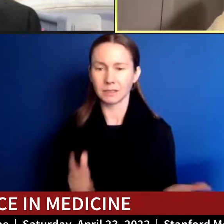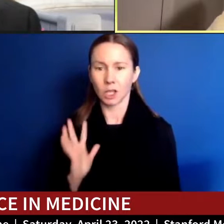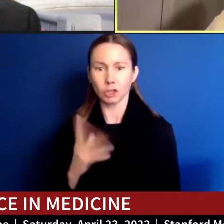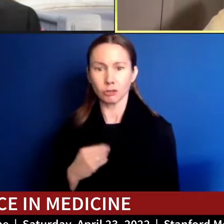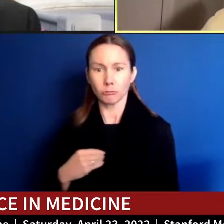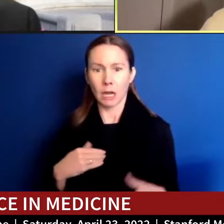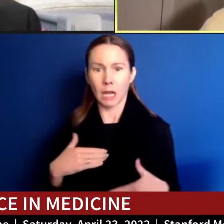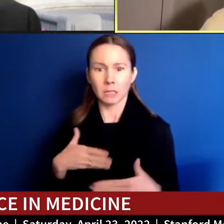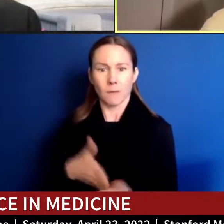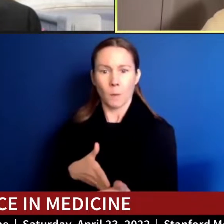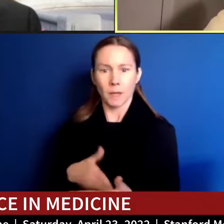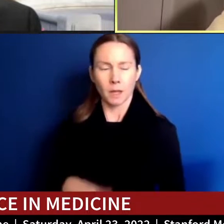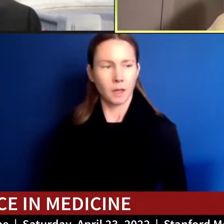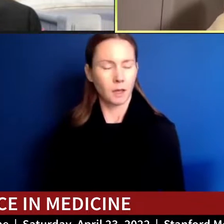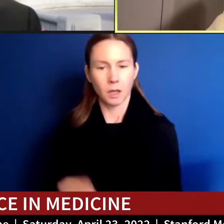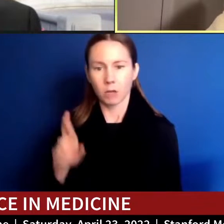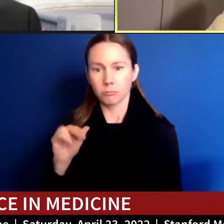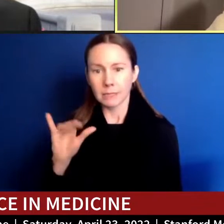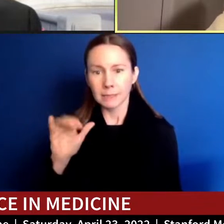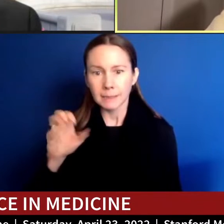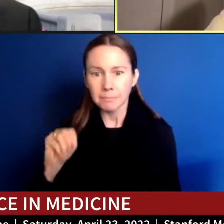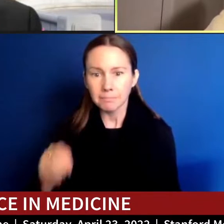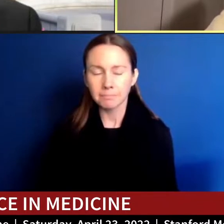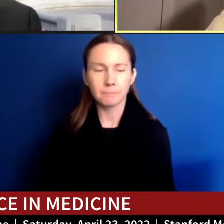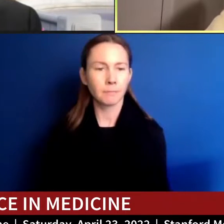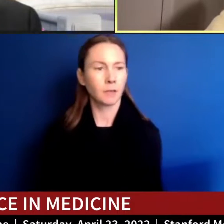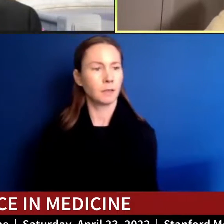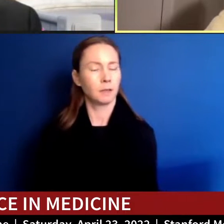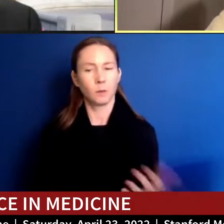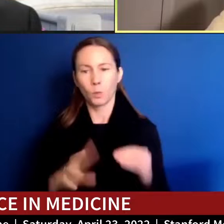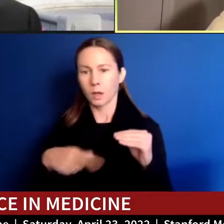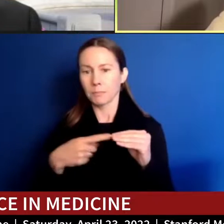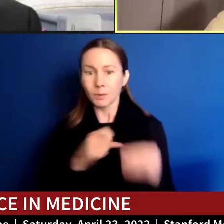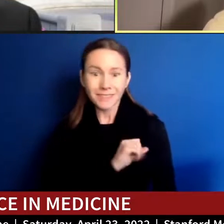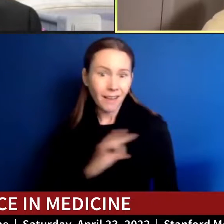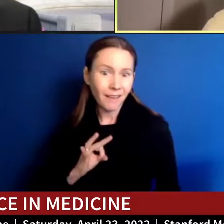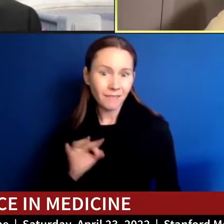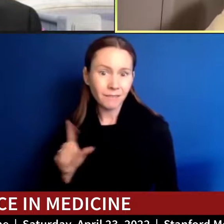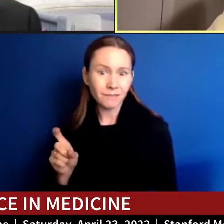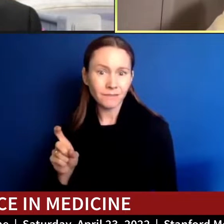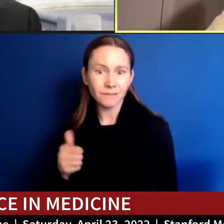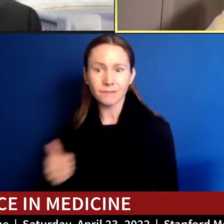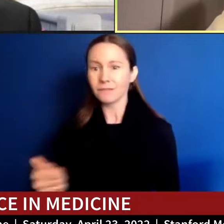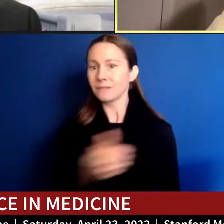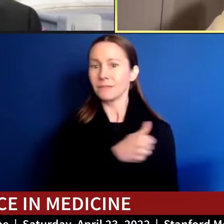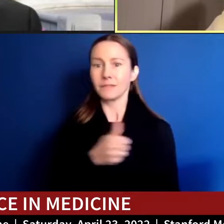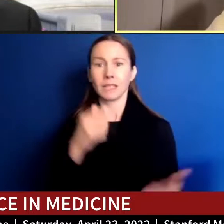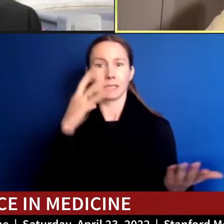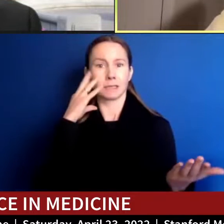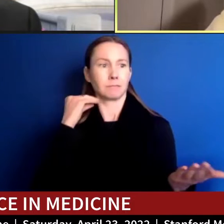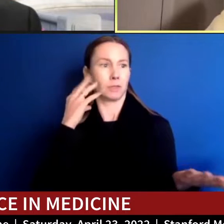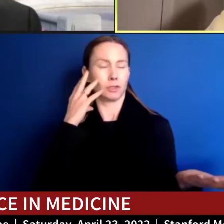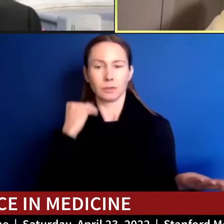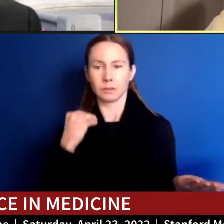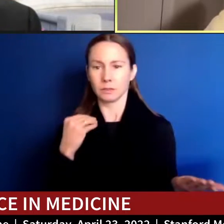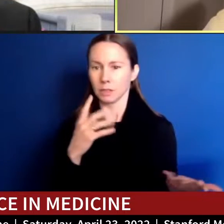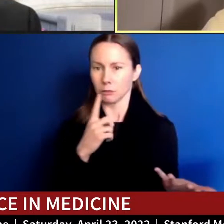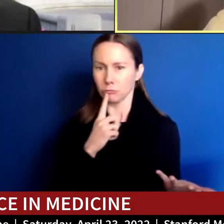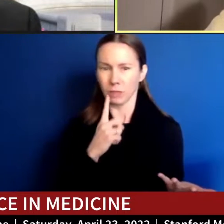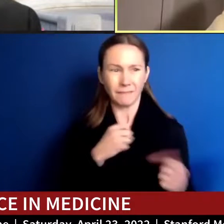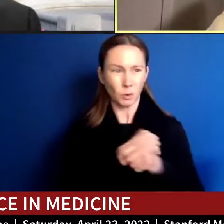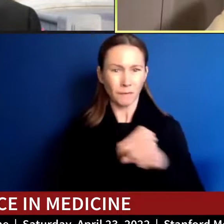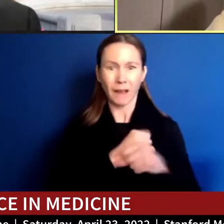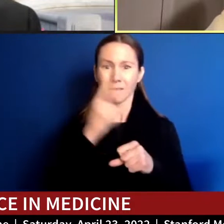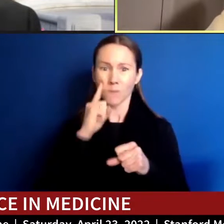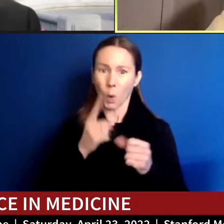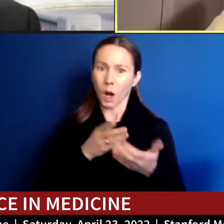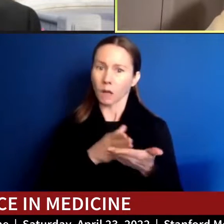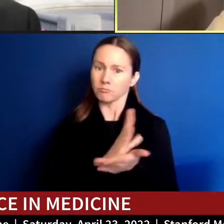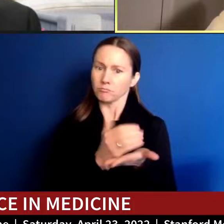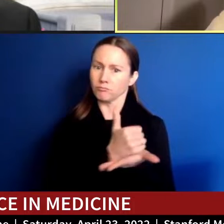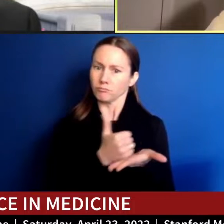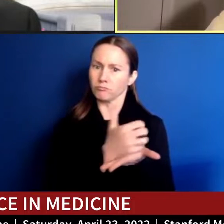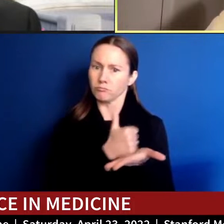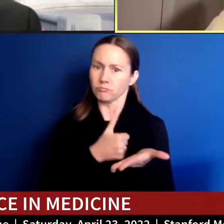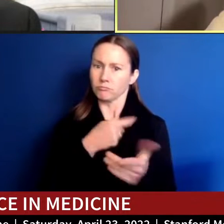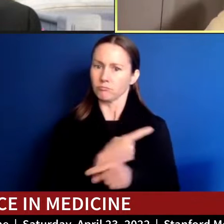racism. What about the staff fighting for wages and equal pay? The adjunct staff. The